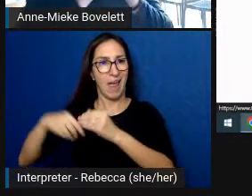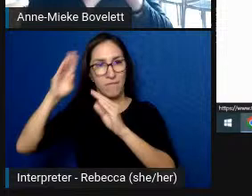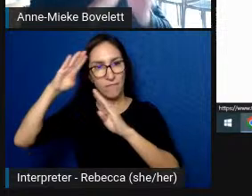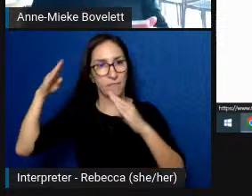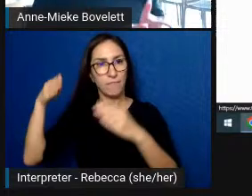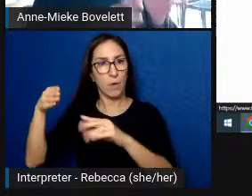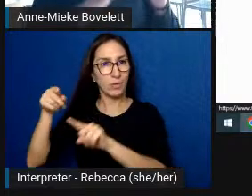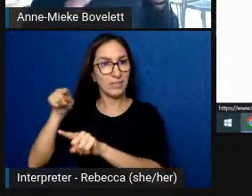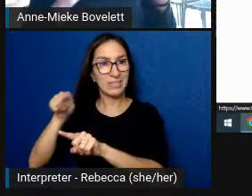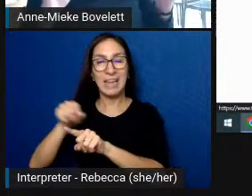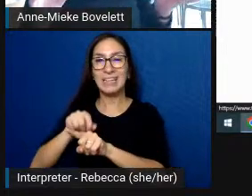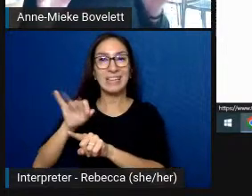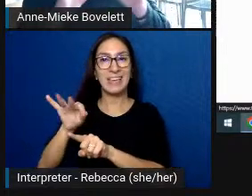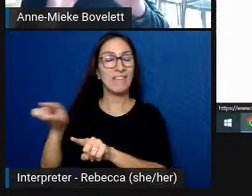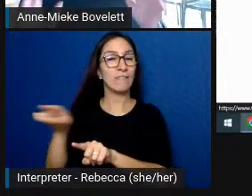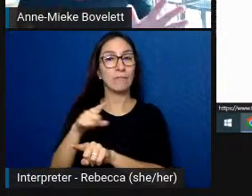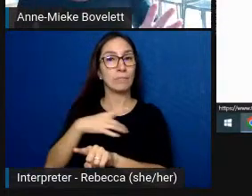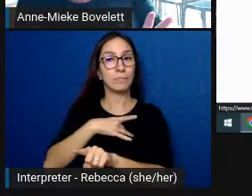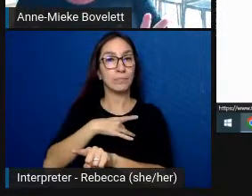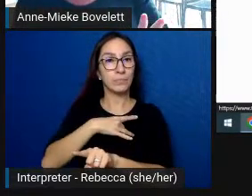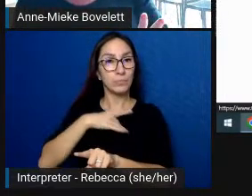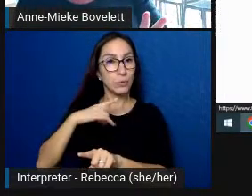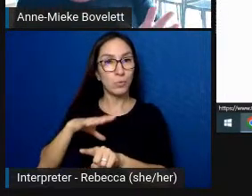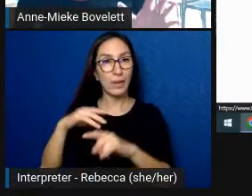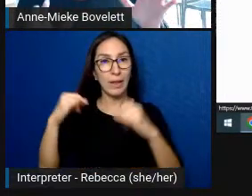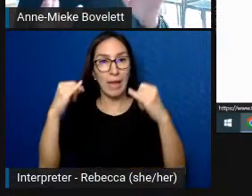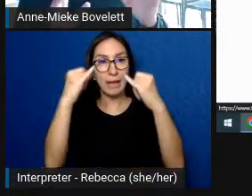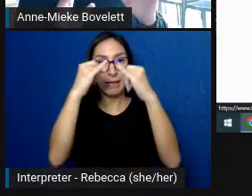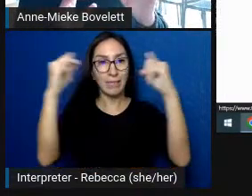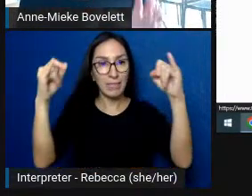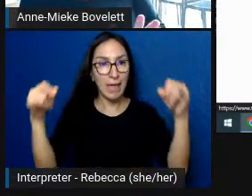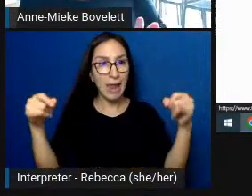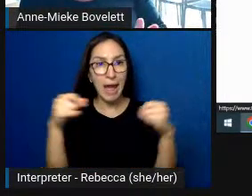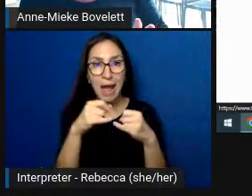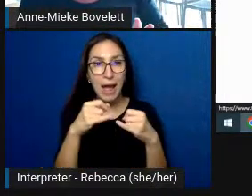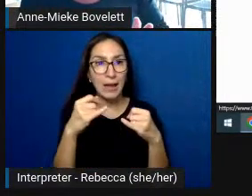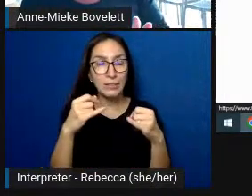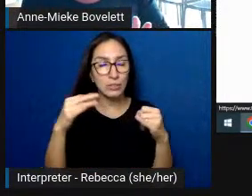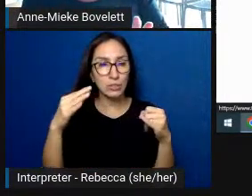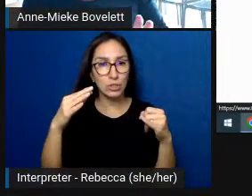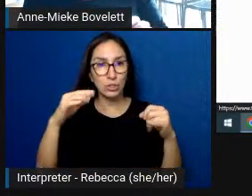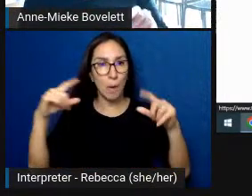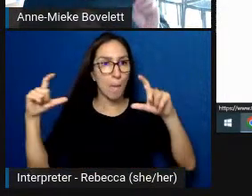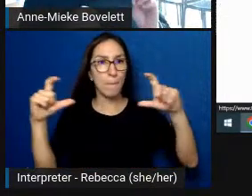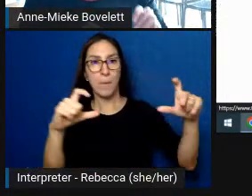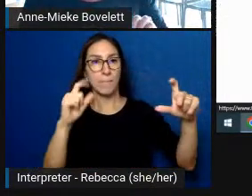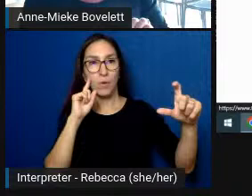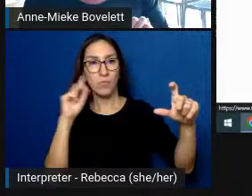when something becomes focus able links our focus about elements. Buttons are focus about elements. If you do not